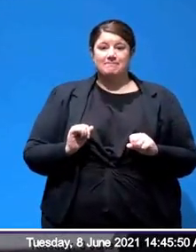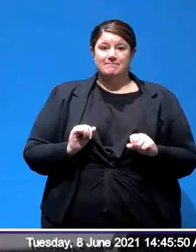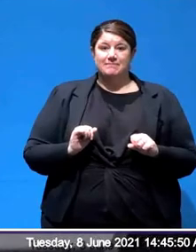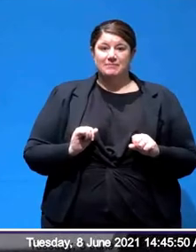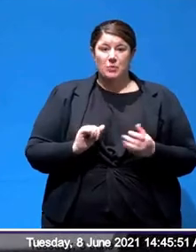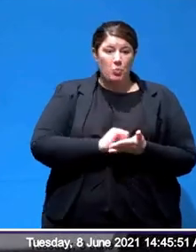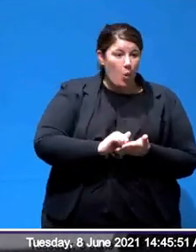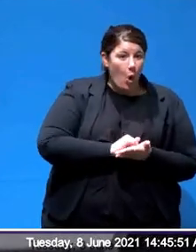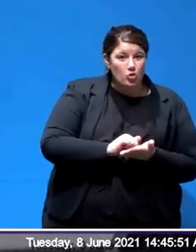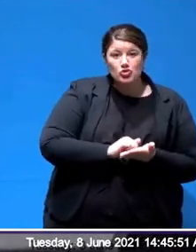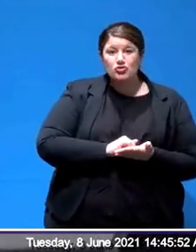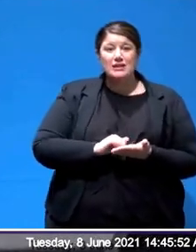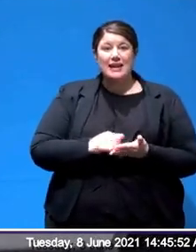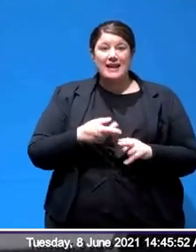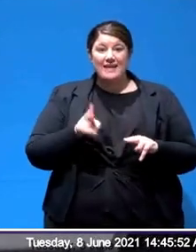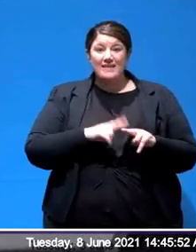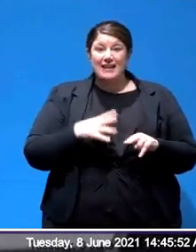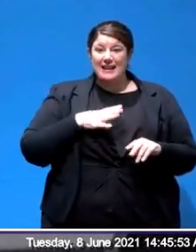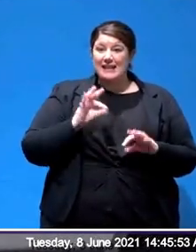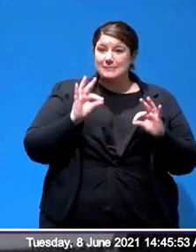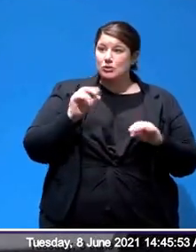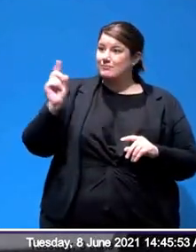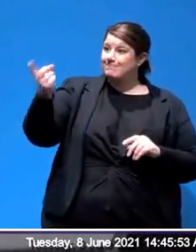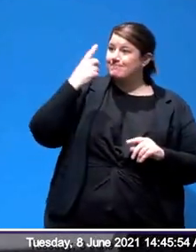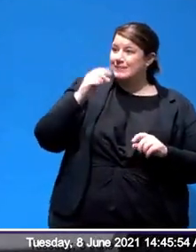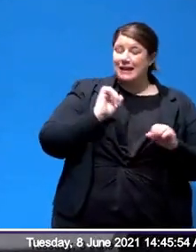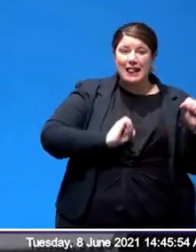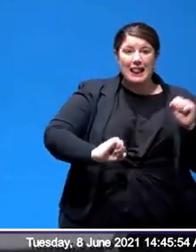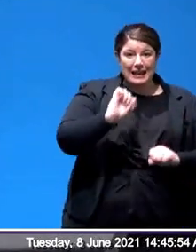needed specialist cleaning to come in, I would then go through the process and